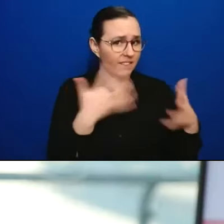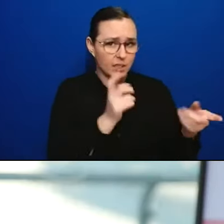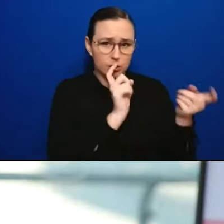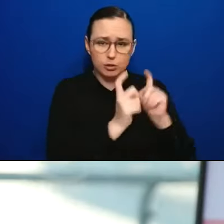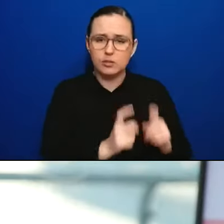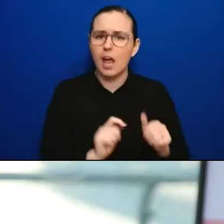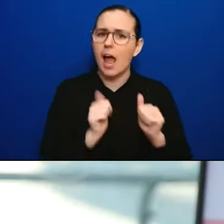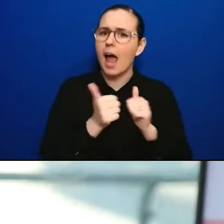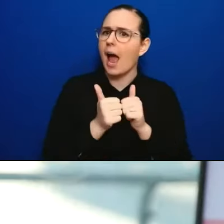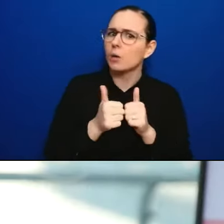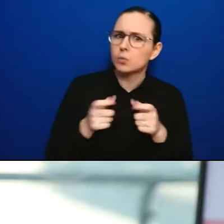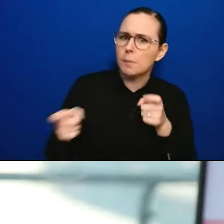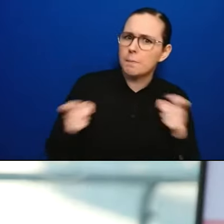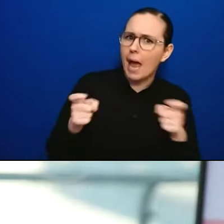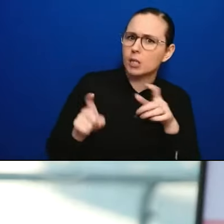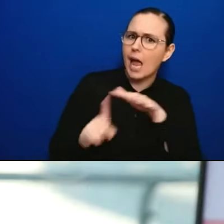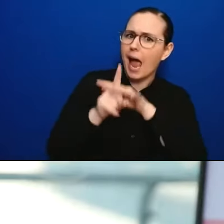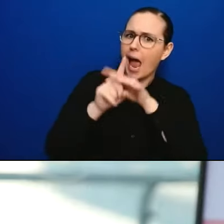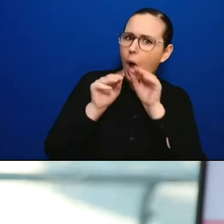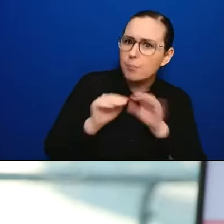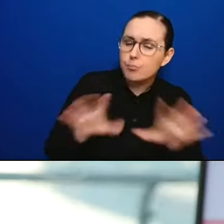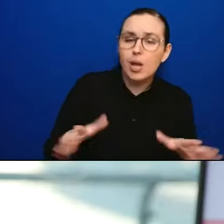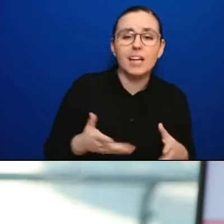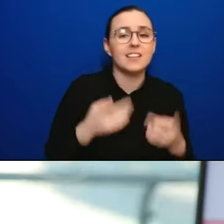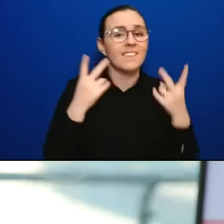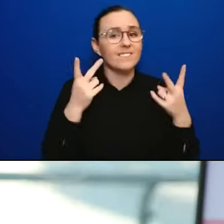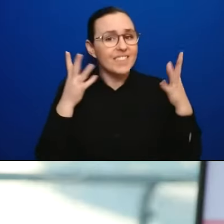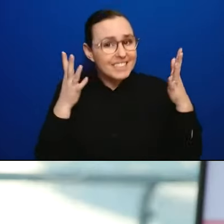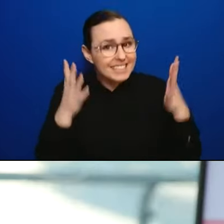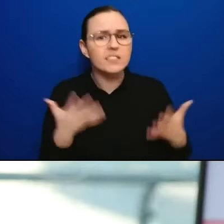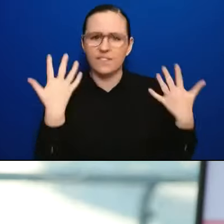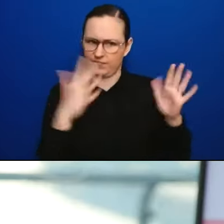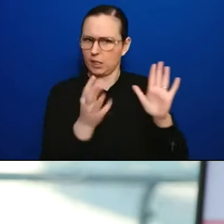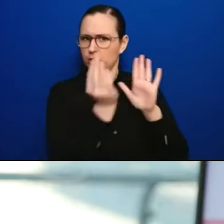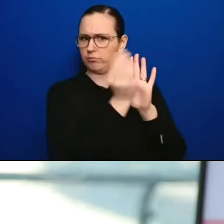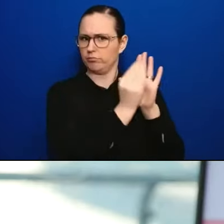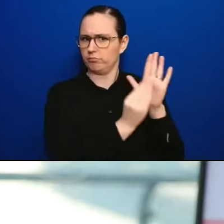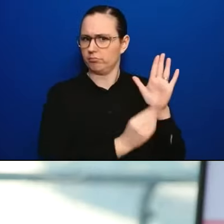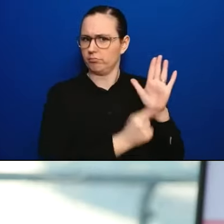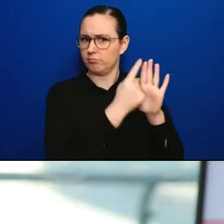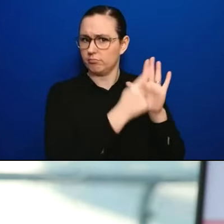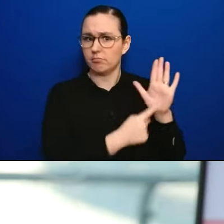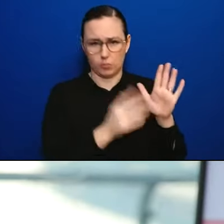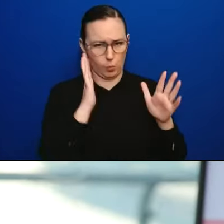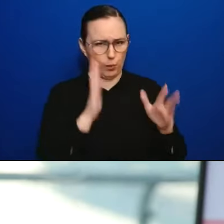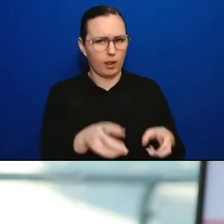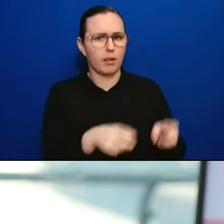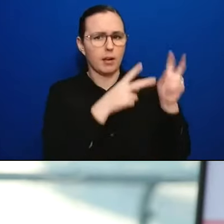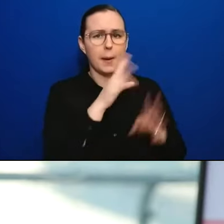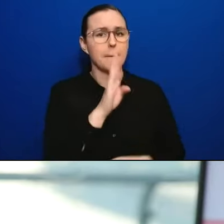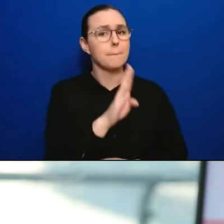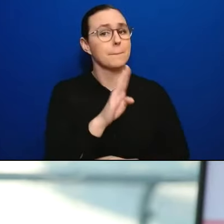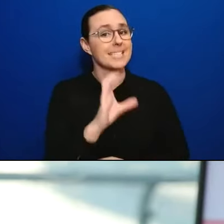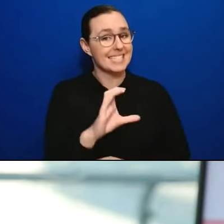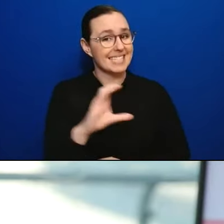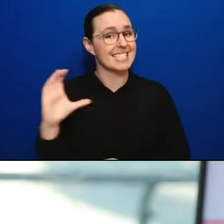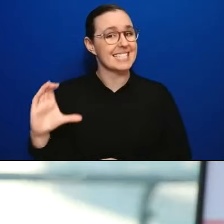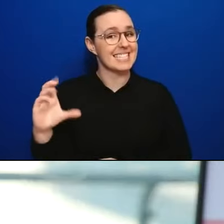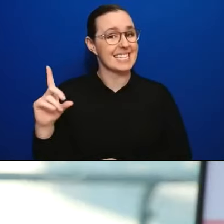And we have updated the guidelines around management of long-term care and visitors in long-term care.